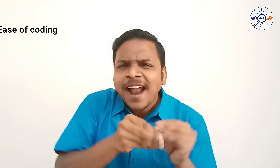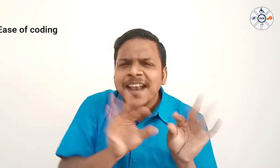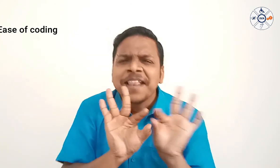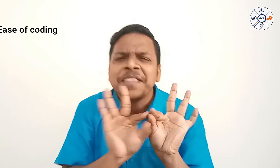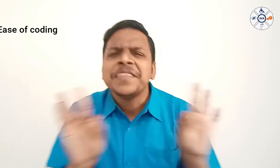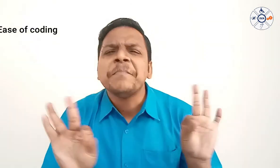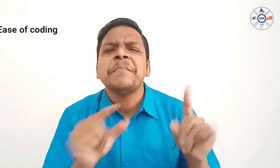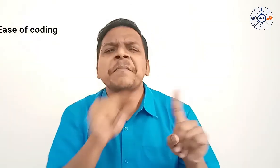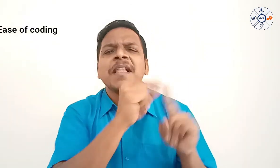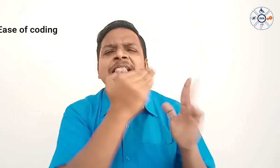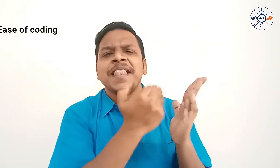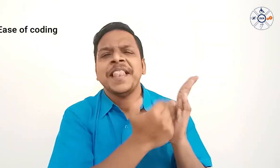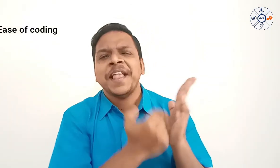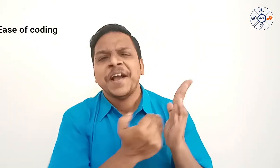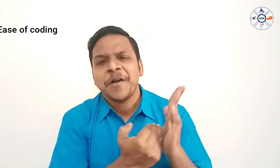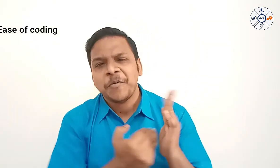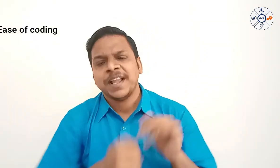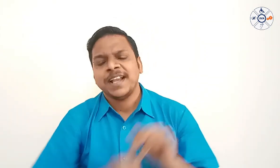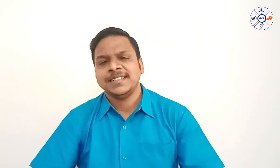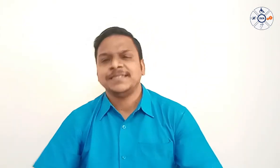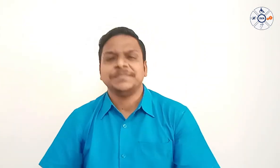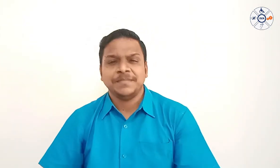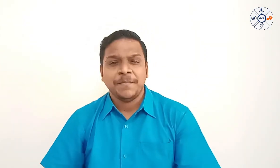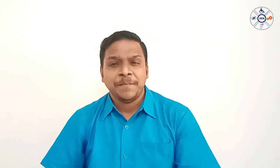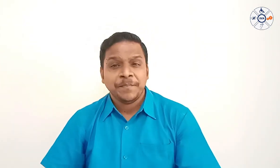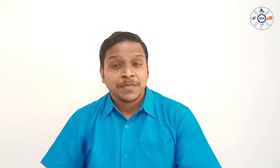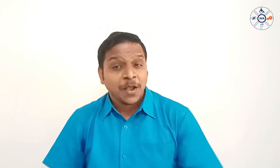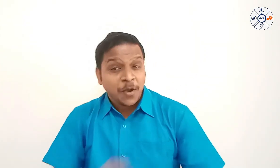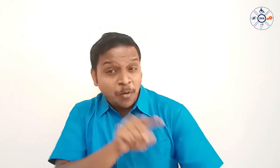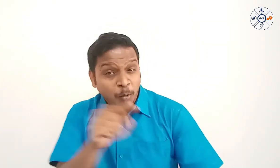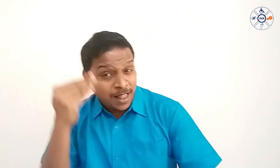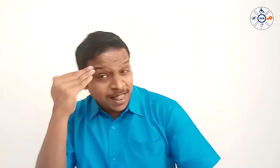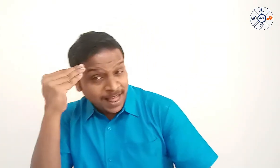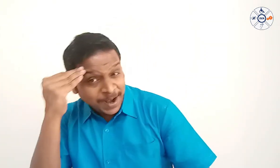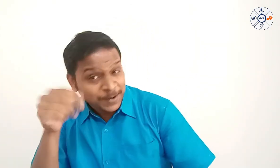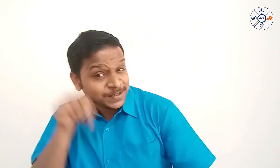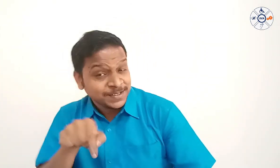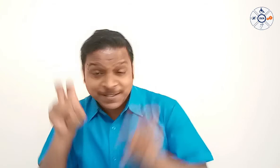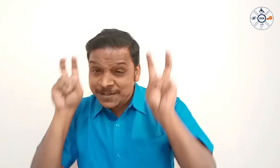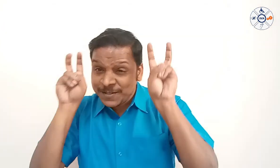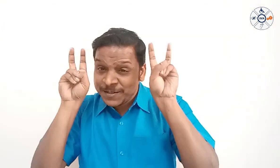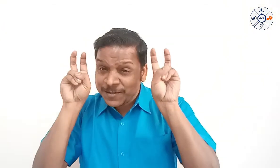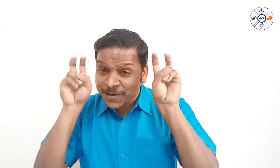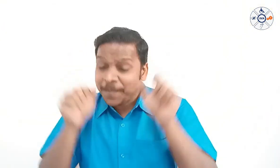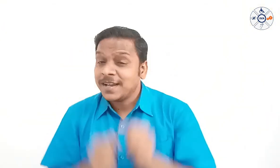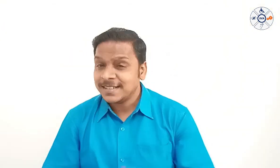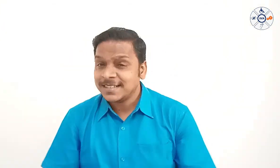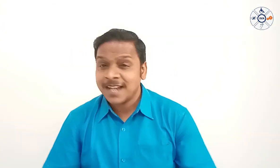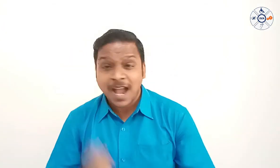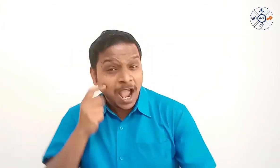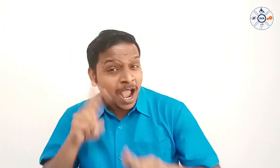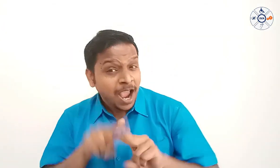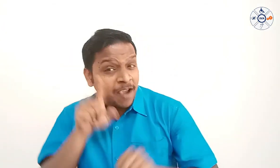ease of coding. Hope you understood today's topic. If you are looking to learn Python,